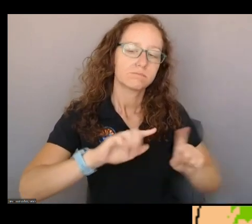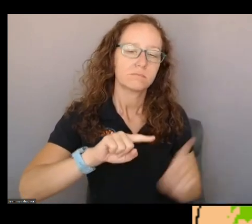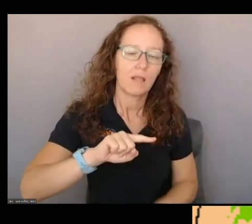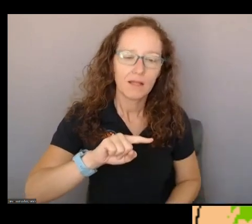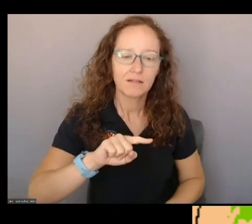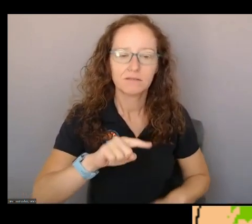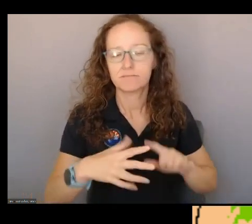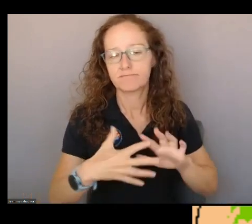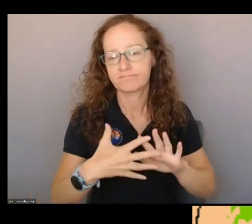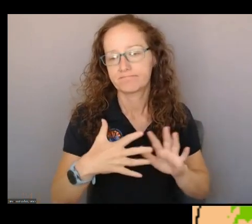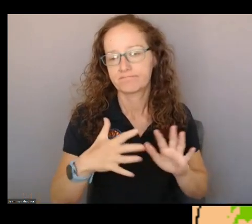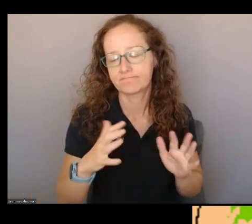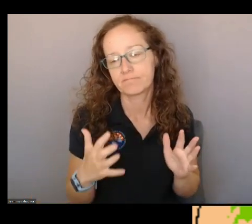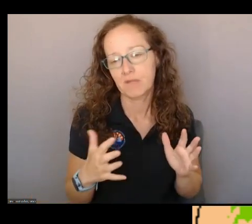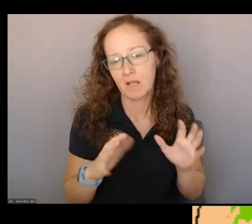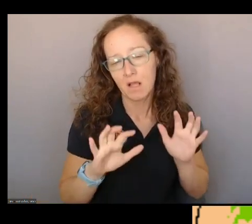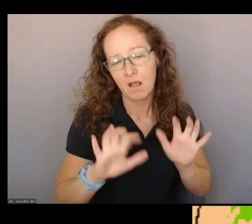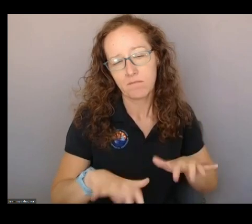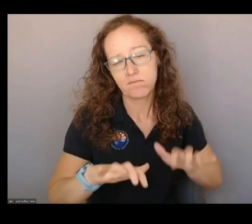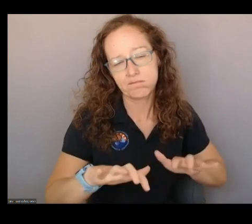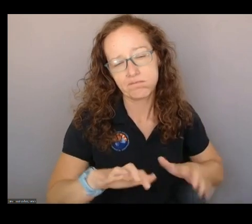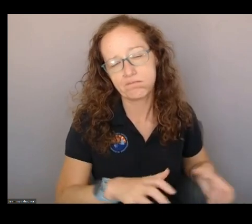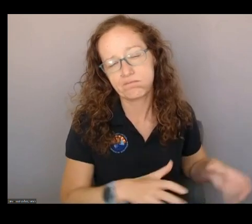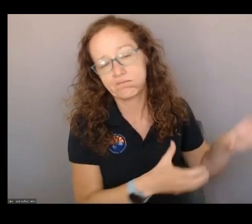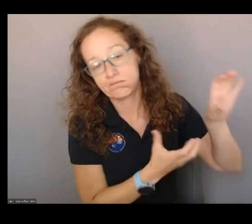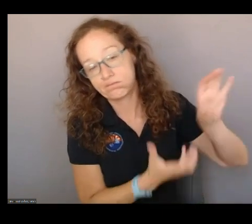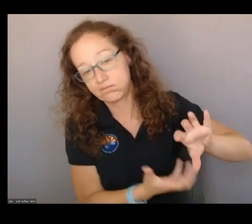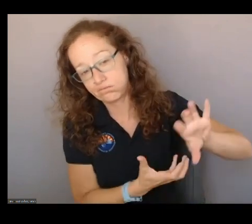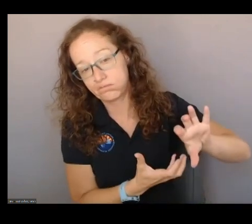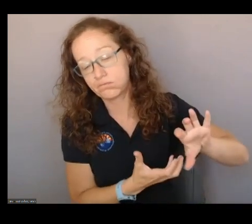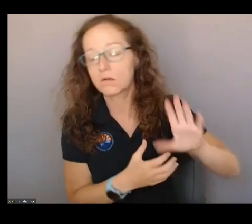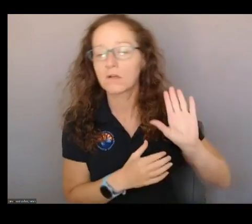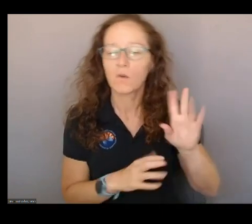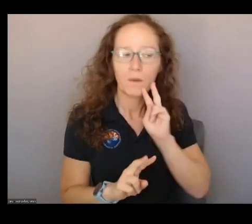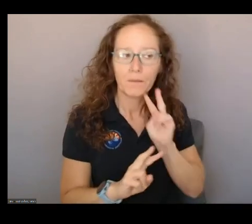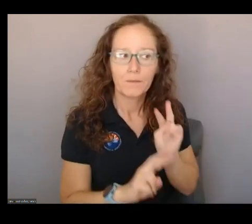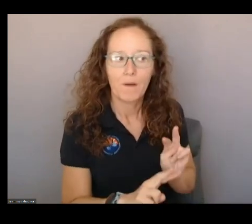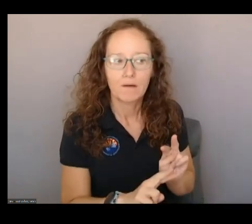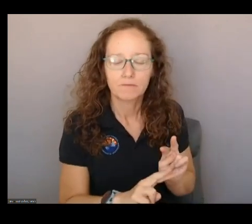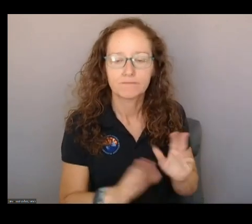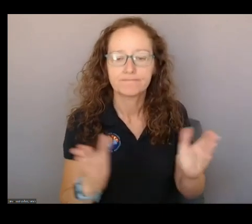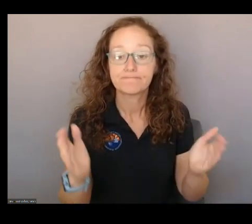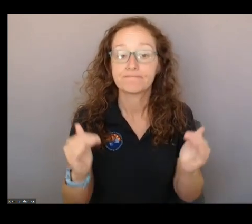closely. And the next slide. So, just looking at trends, little